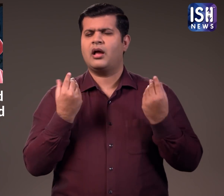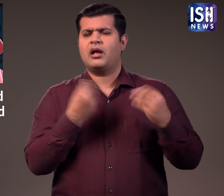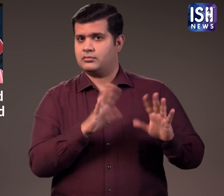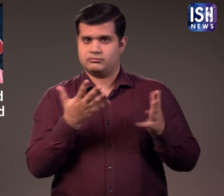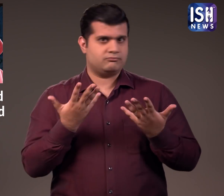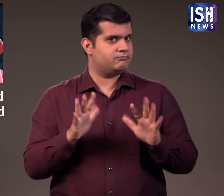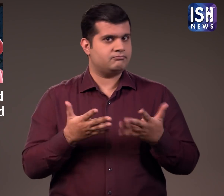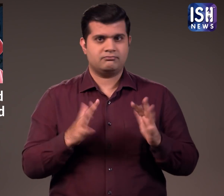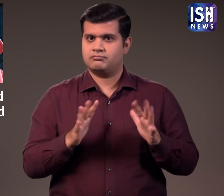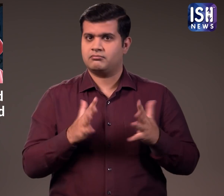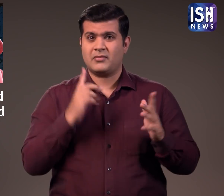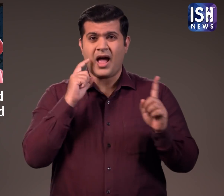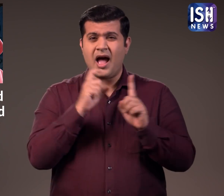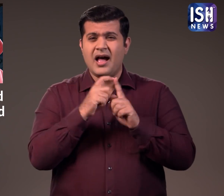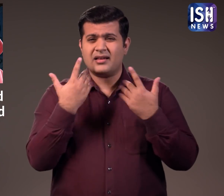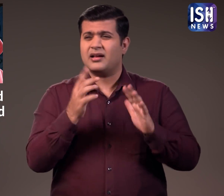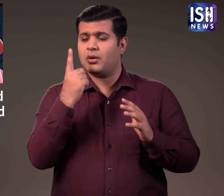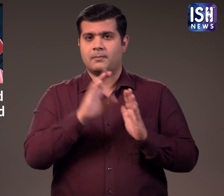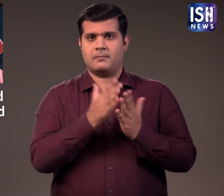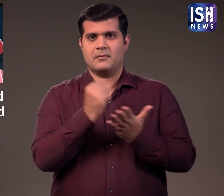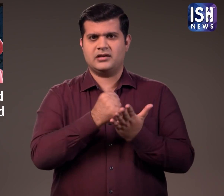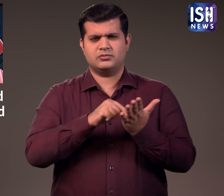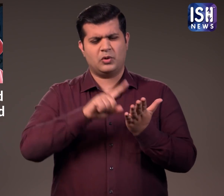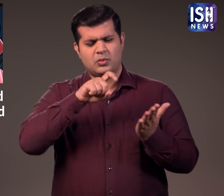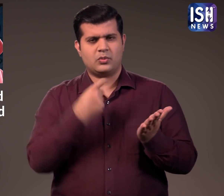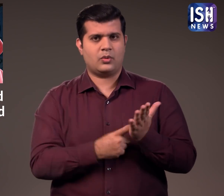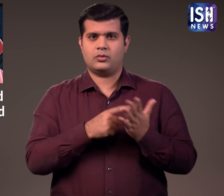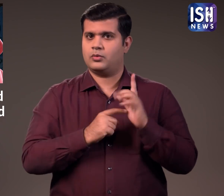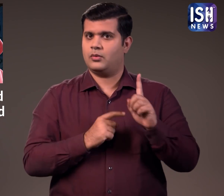It is not optional and no other ID but a passport will be acceptable.